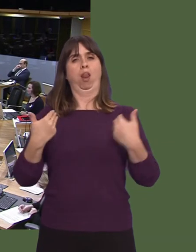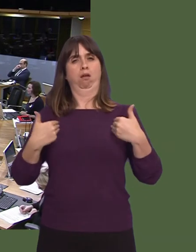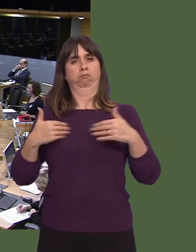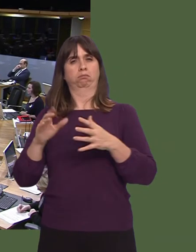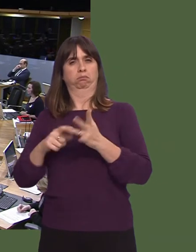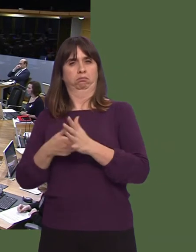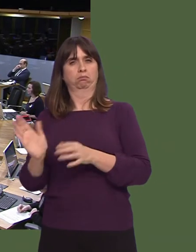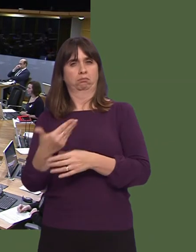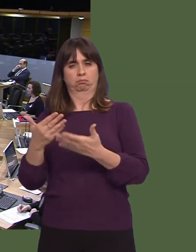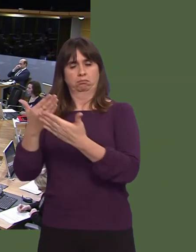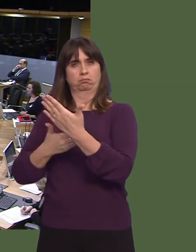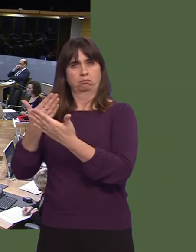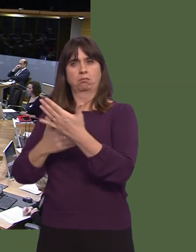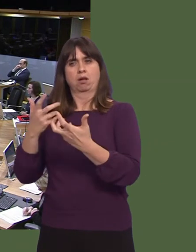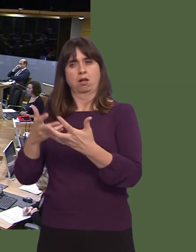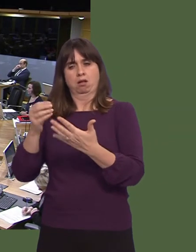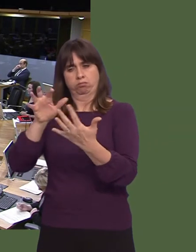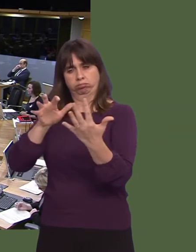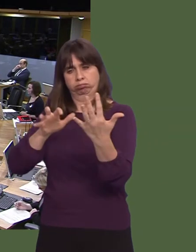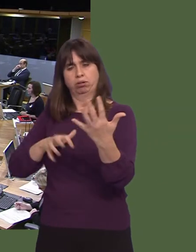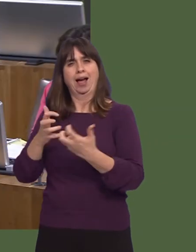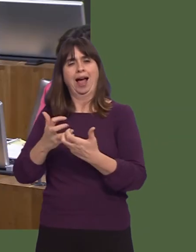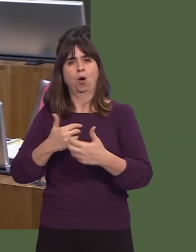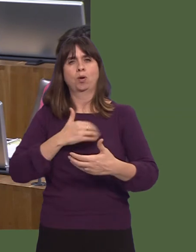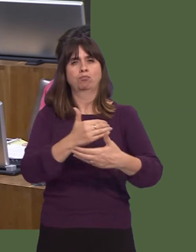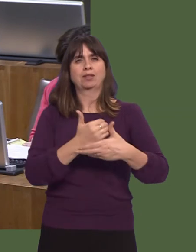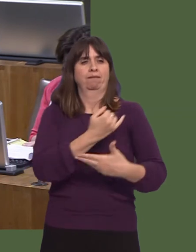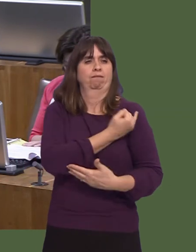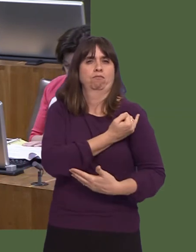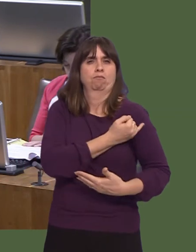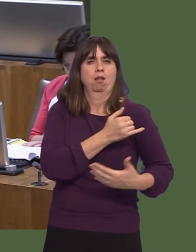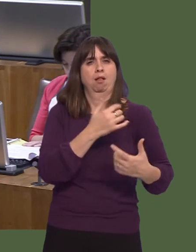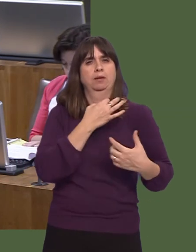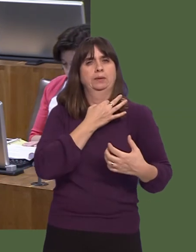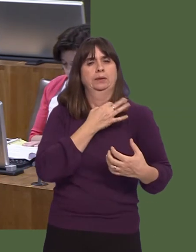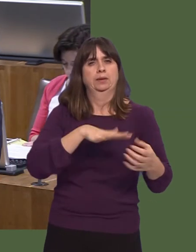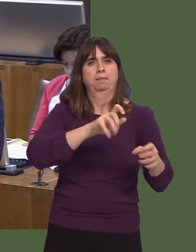that protect and support the vulnerable. What we look to do, of course, is to tackle inequality